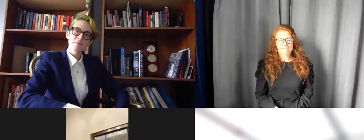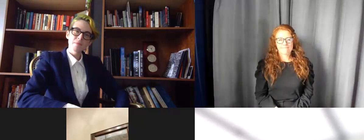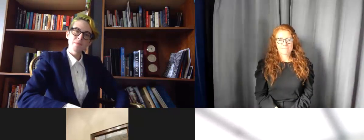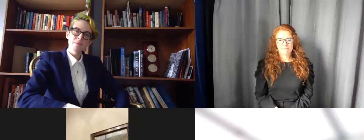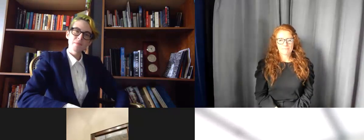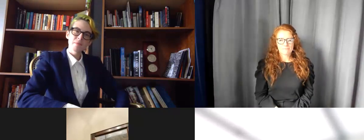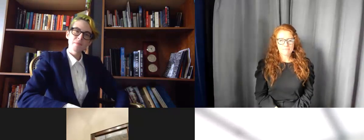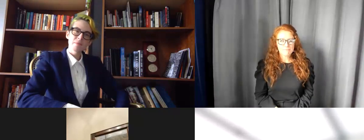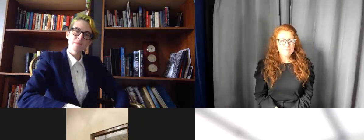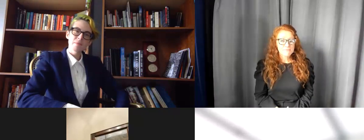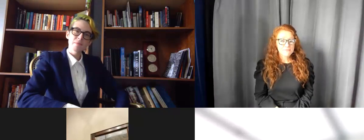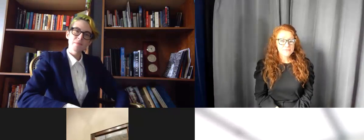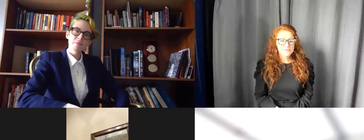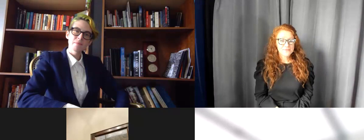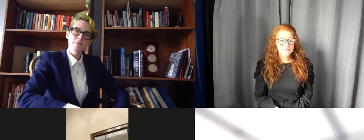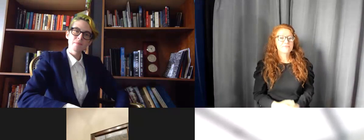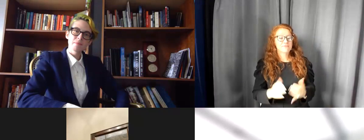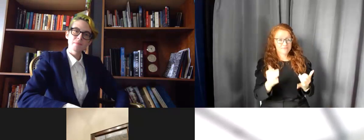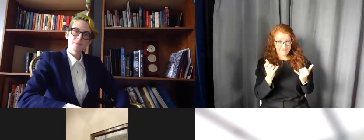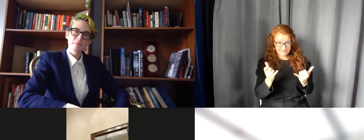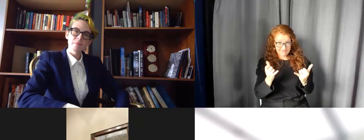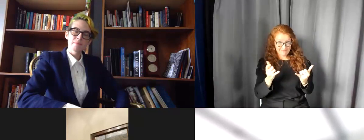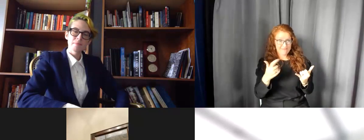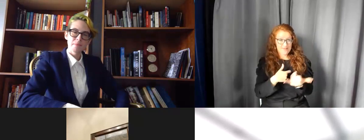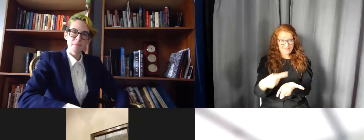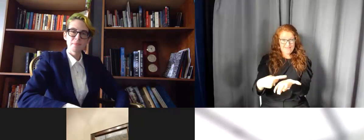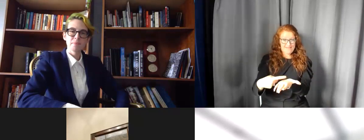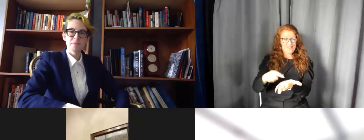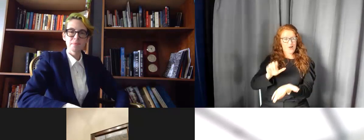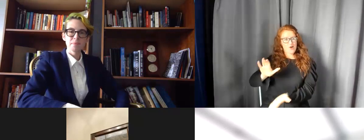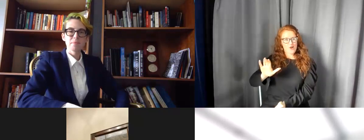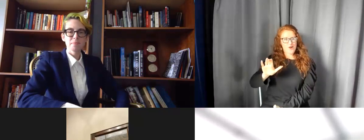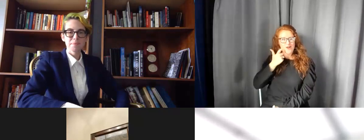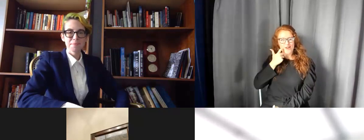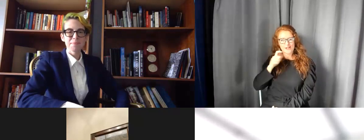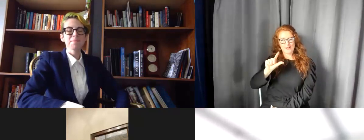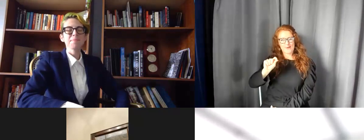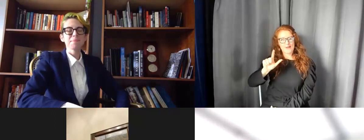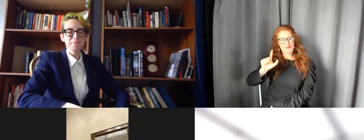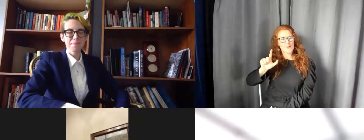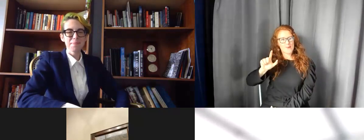Jordan Radford: her 2,021 Jordan Radford: book, probably for a year.